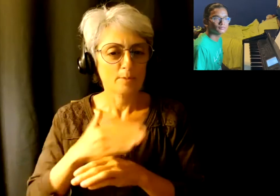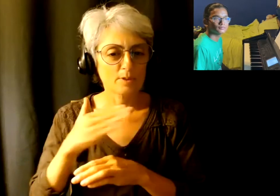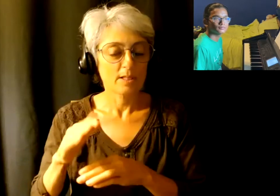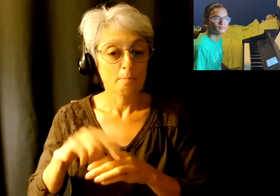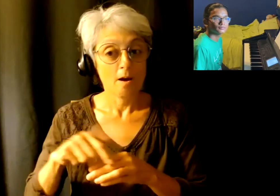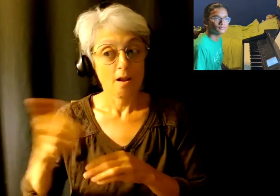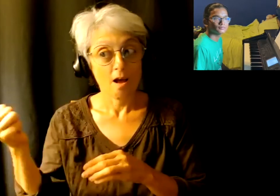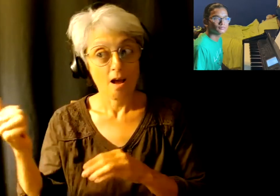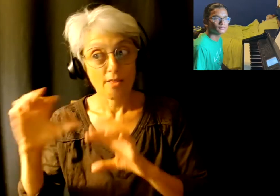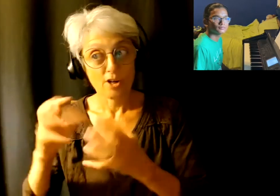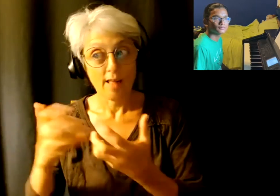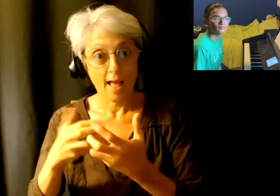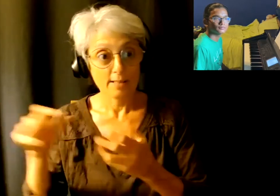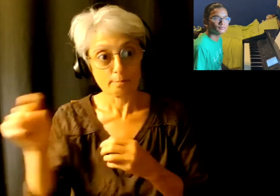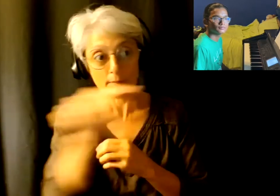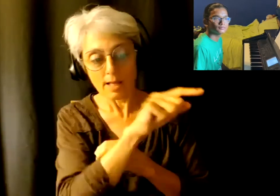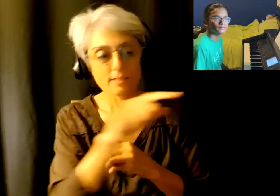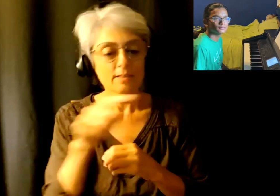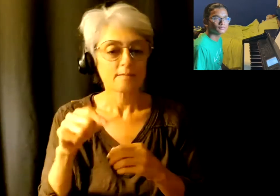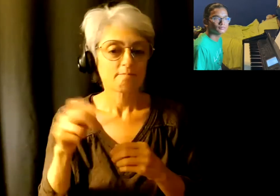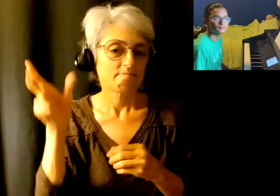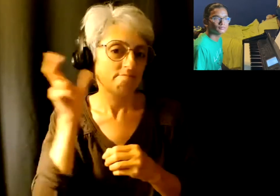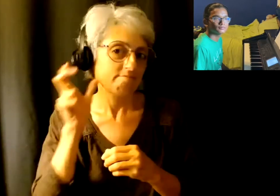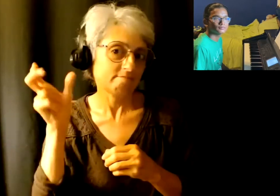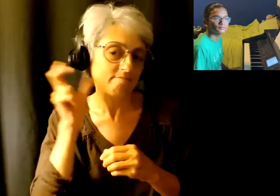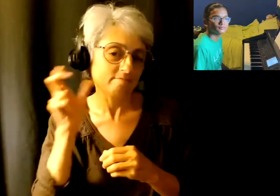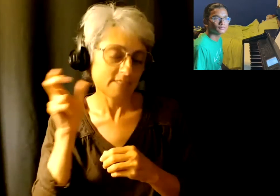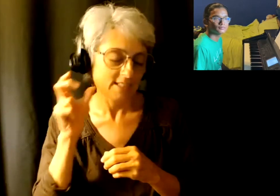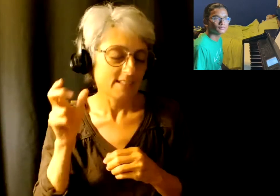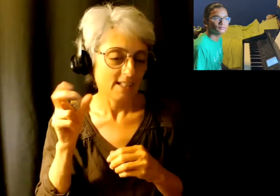that's why I was curious. Sid: And how does braille music work?